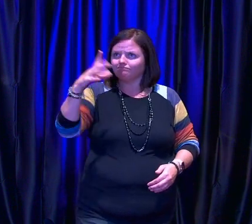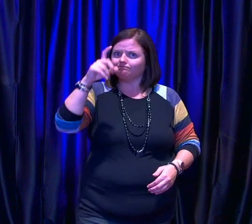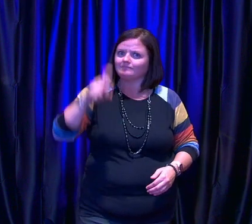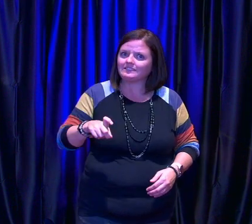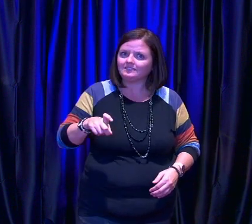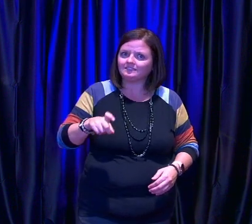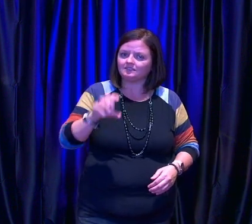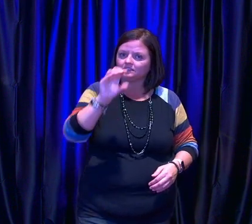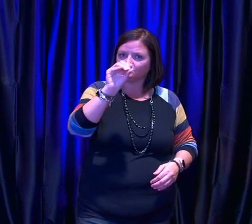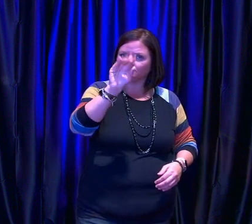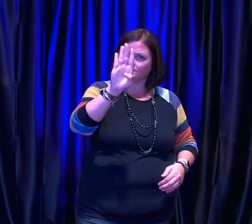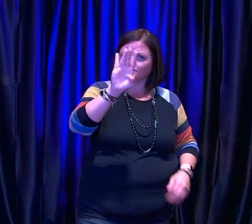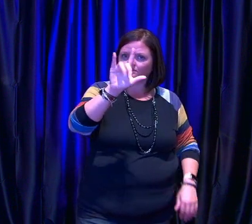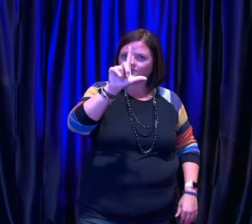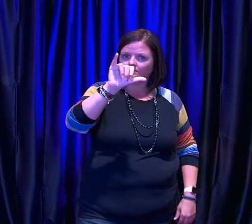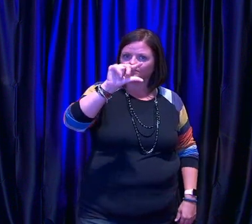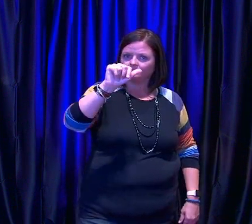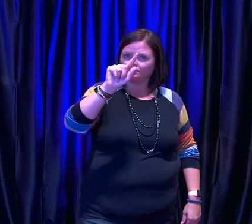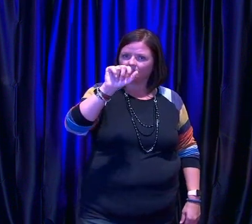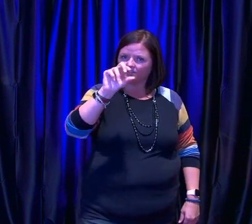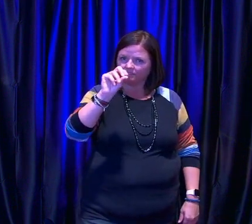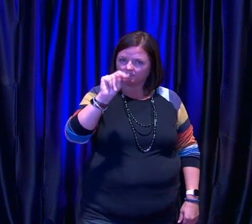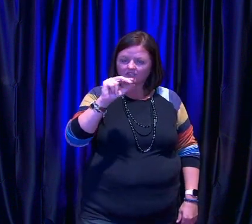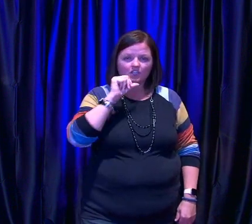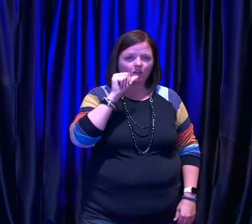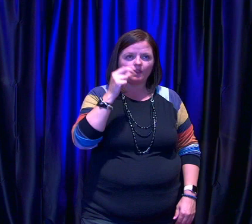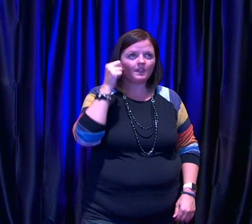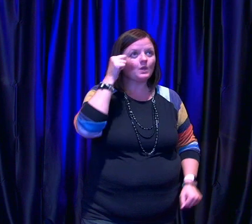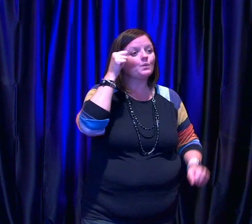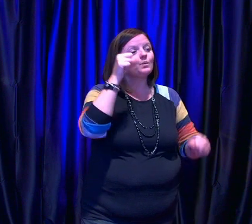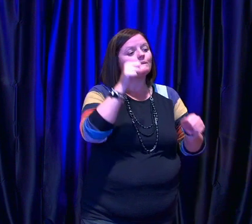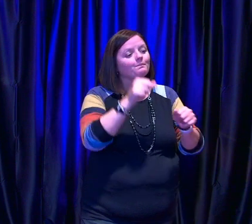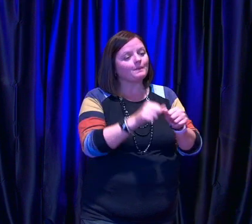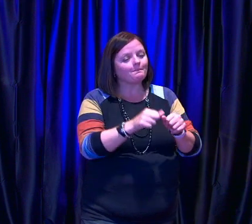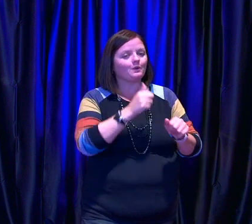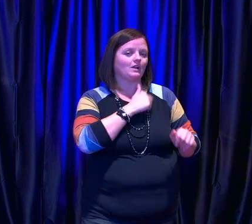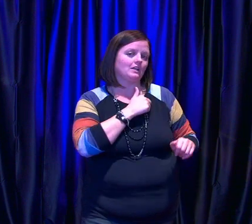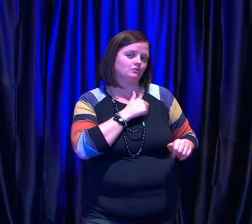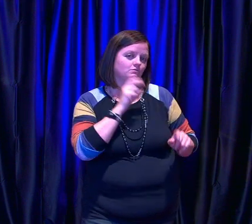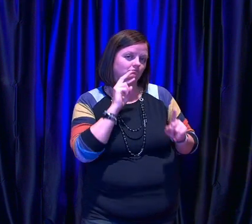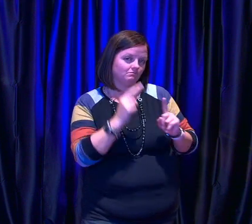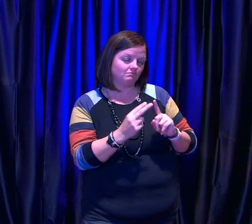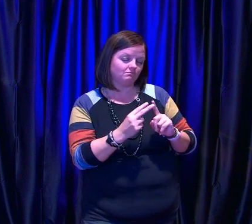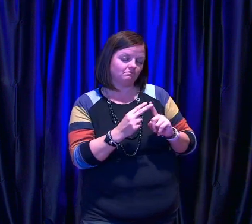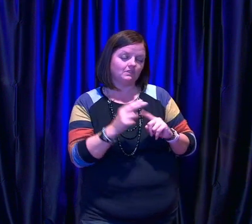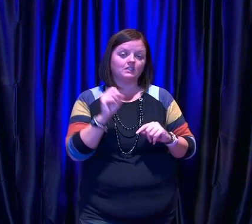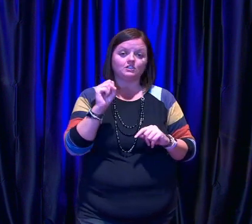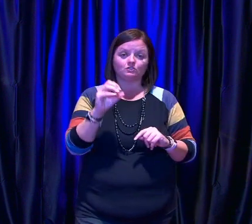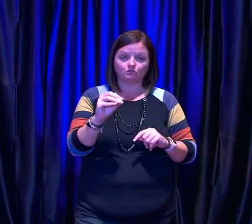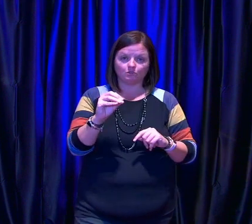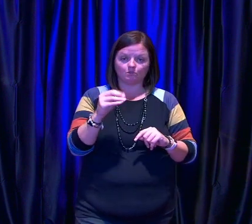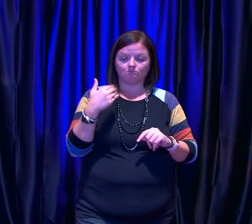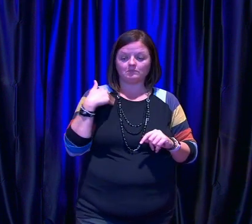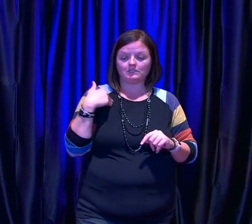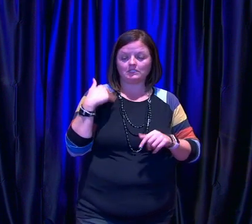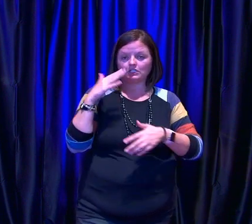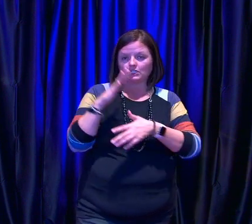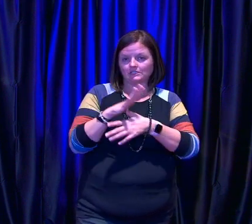principle not the remember and so as a young senior pastor